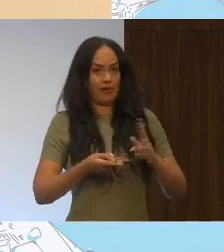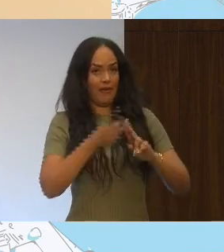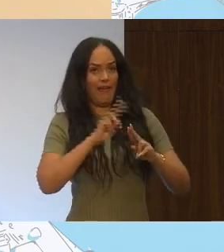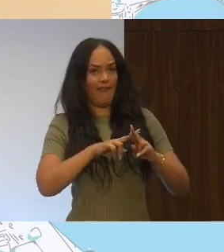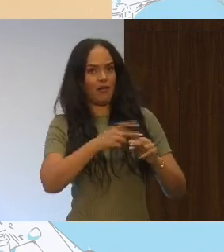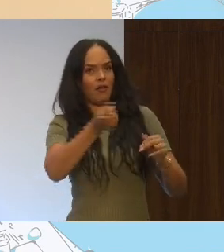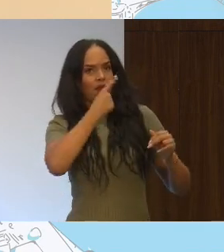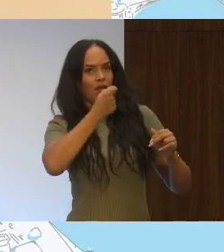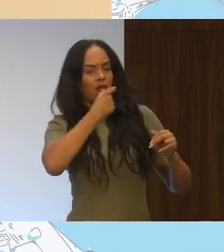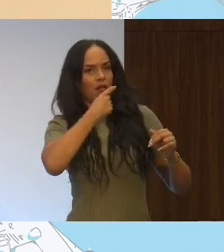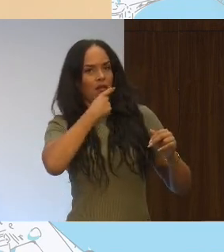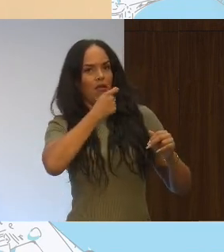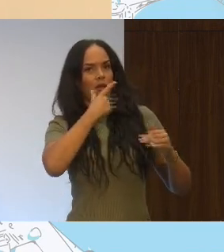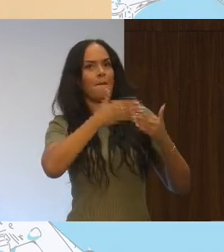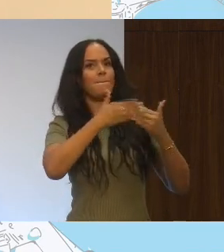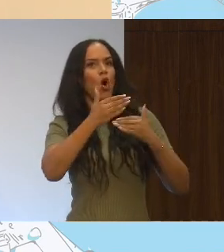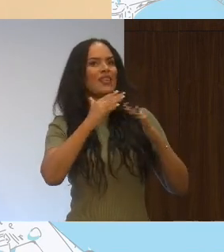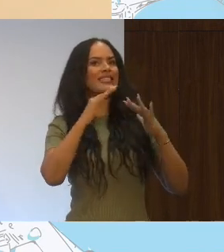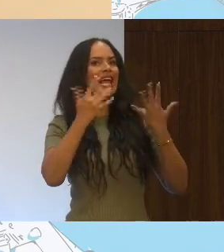of triptan a month, you might make things worse.